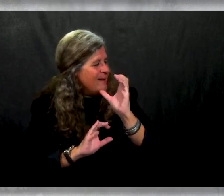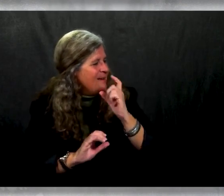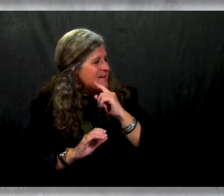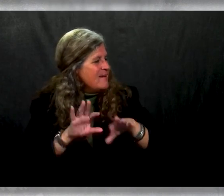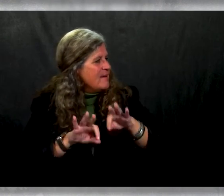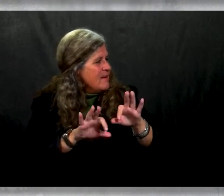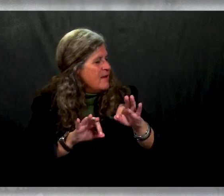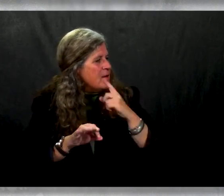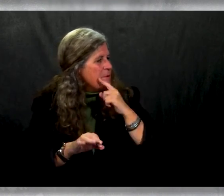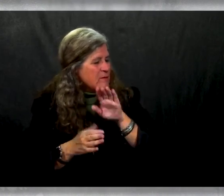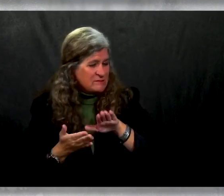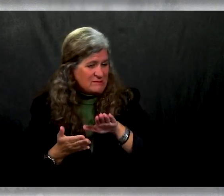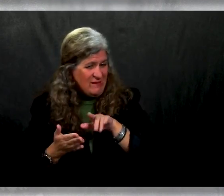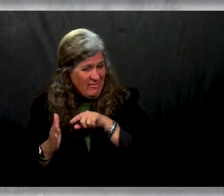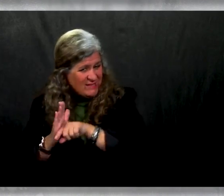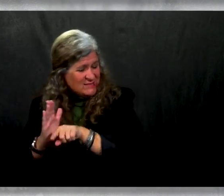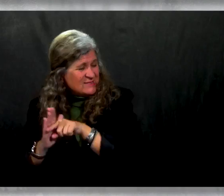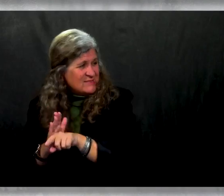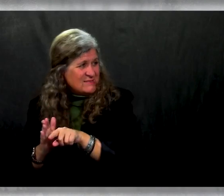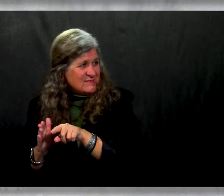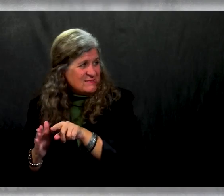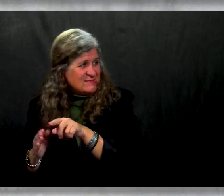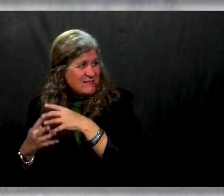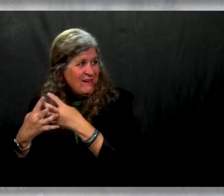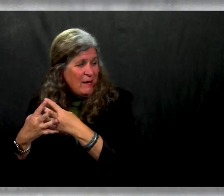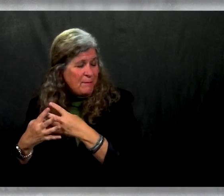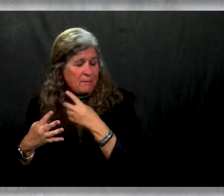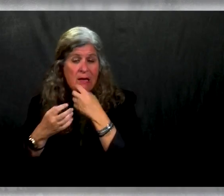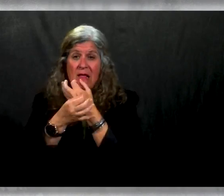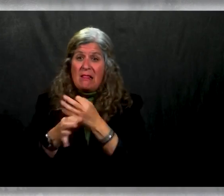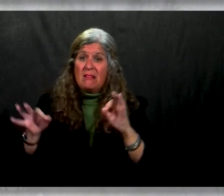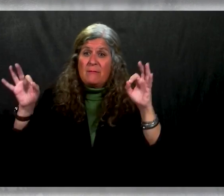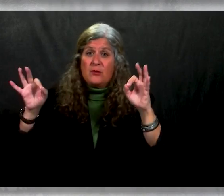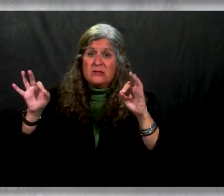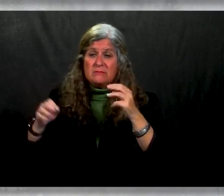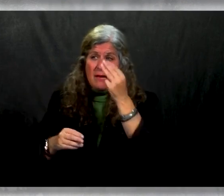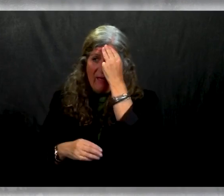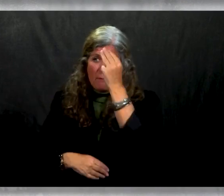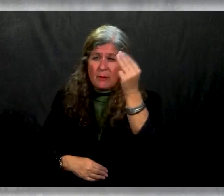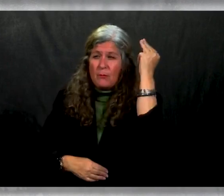and extermination camps, liberation, and memorialization at those sites.